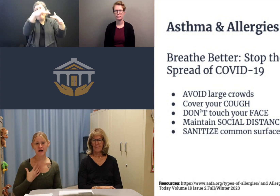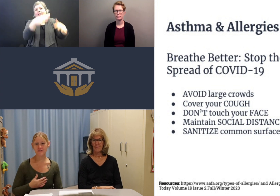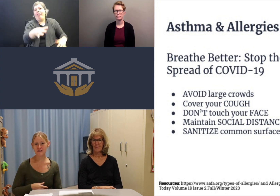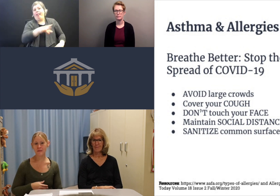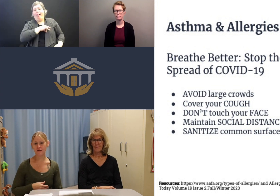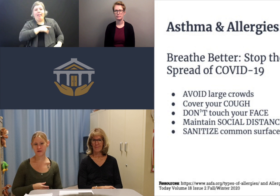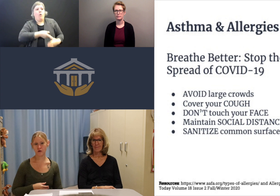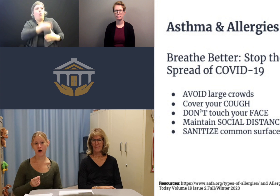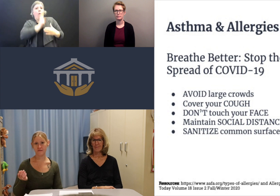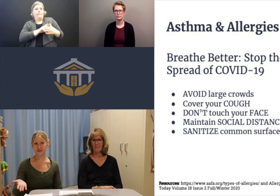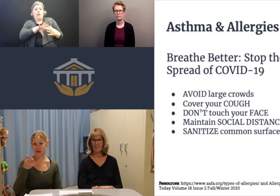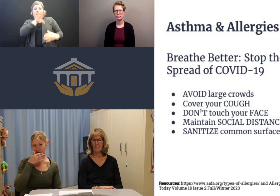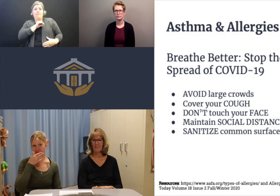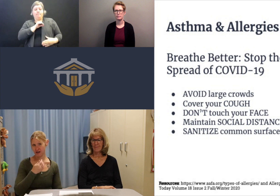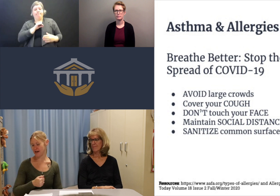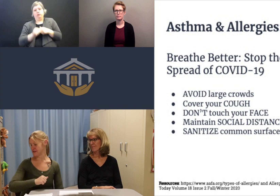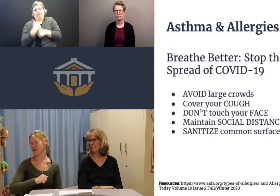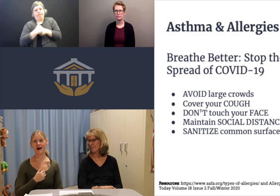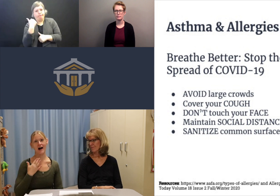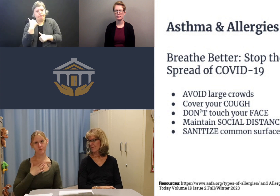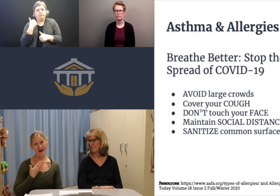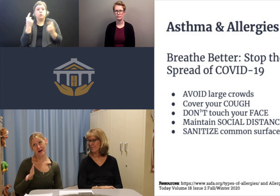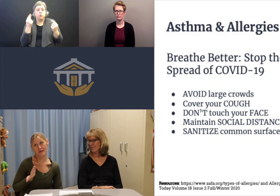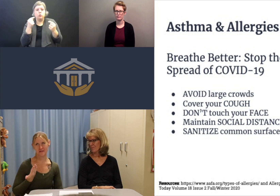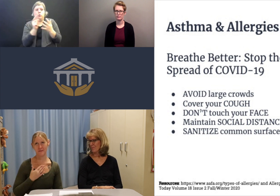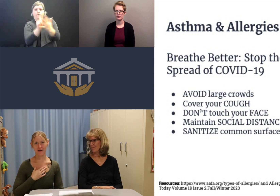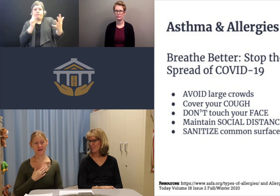Cover your mouth when you cough instead of using your hand. I call it the vampire